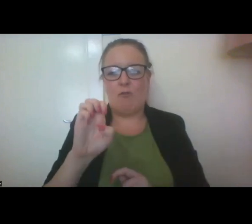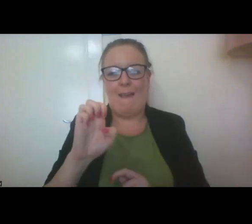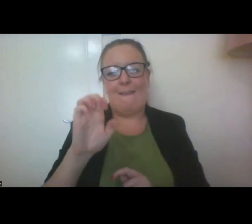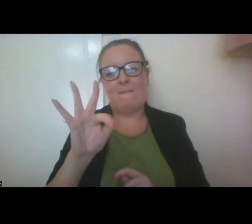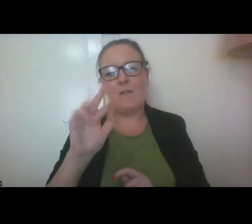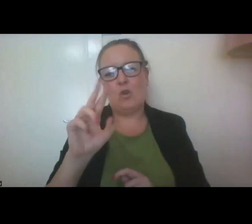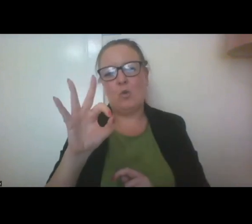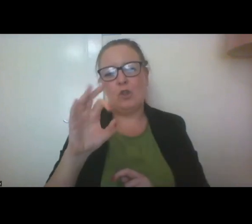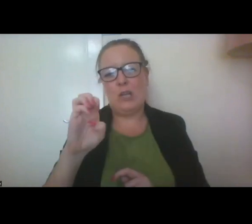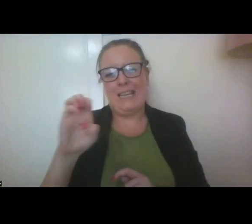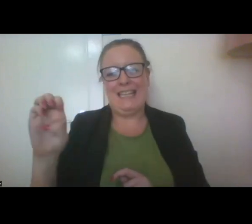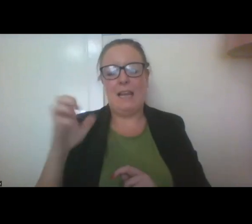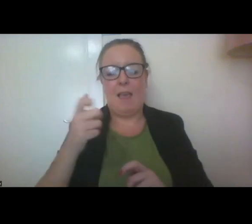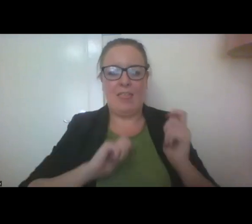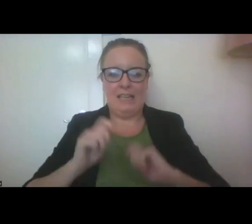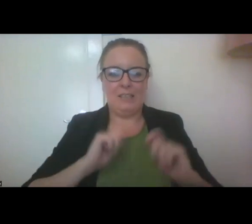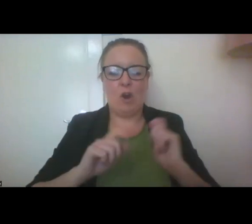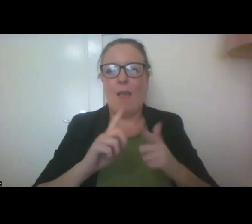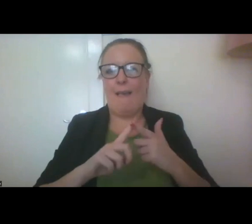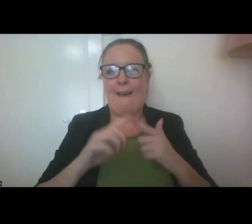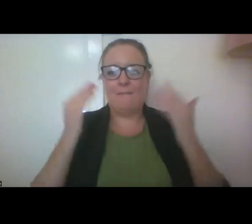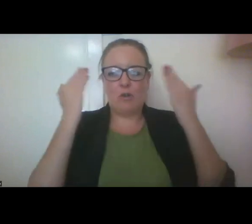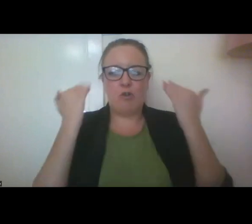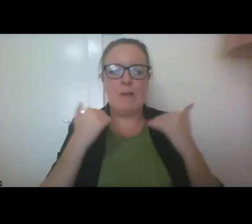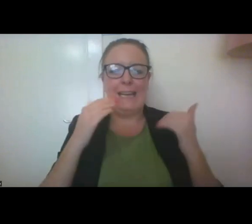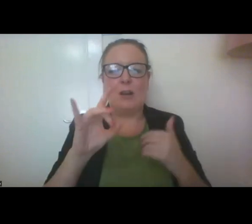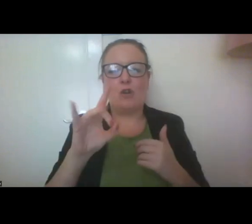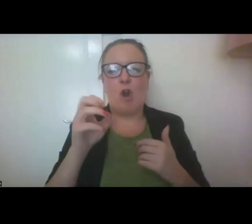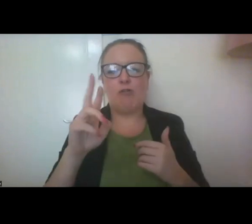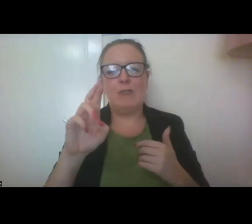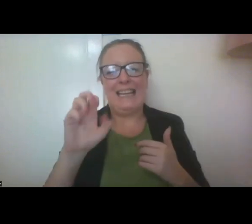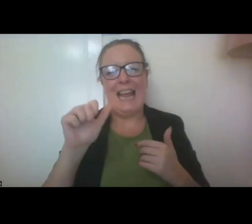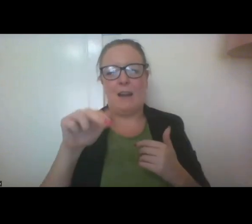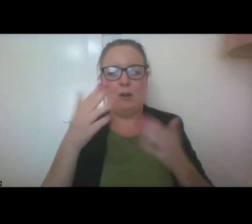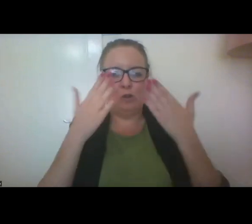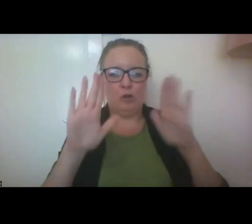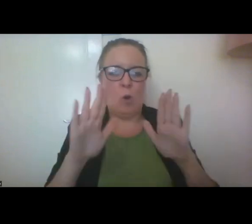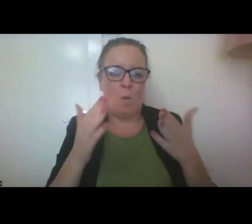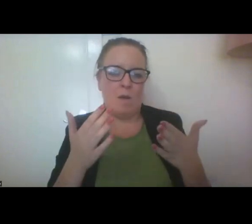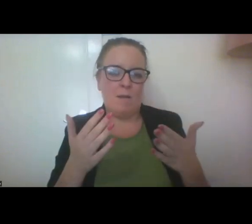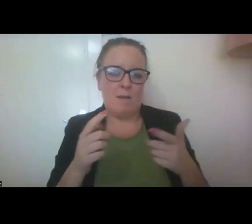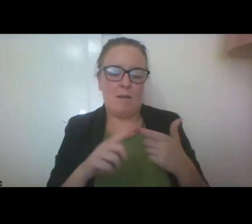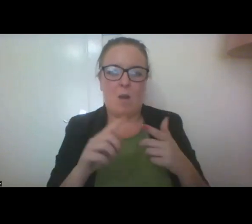I've got a Korean show, again, with refugees coming up next week.